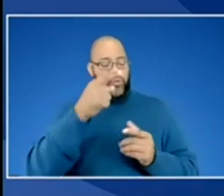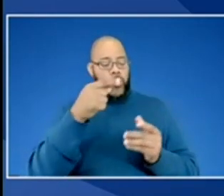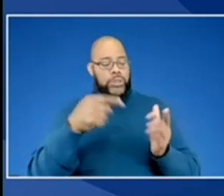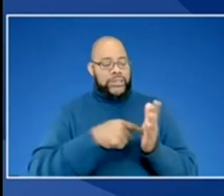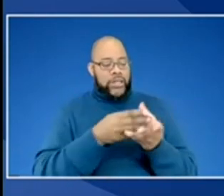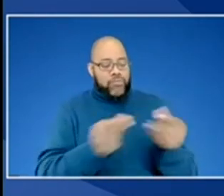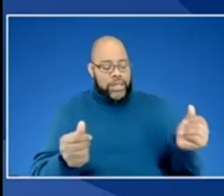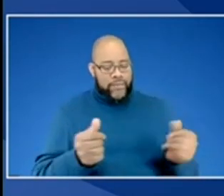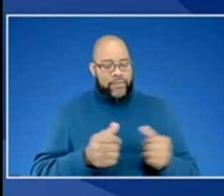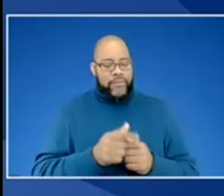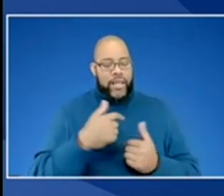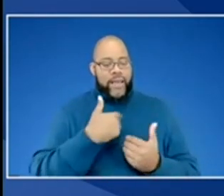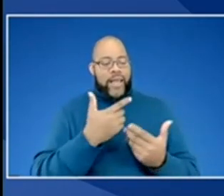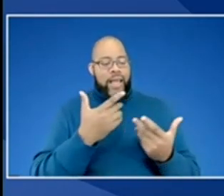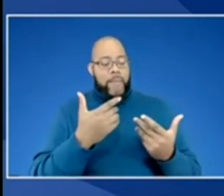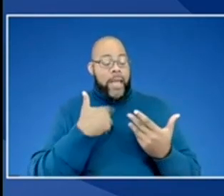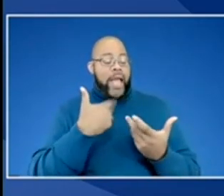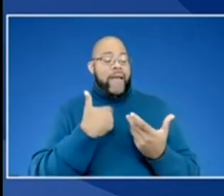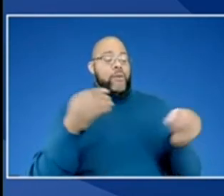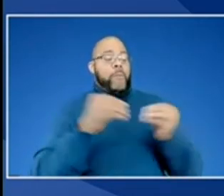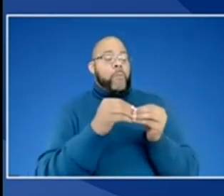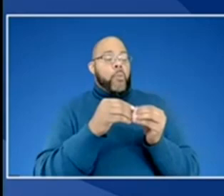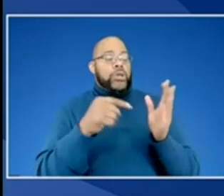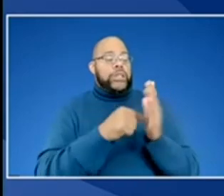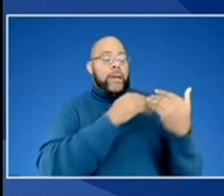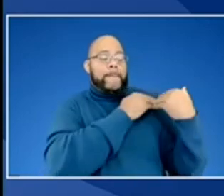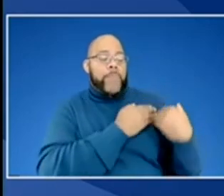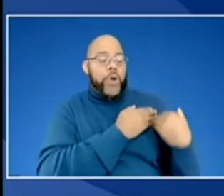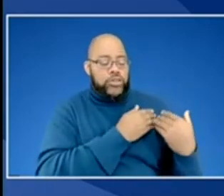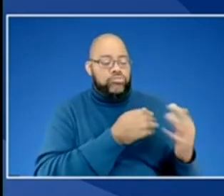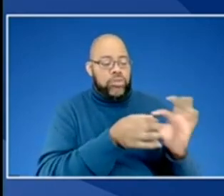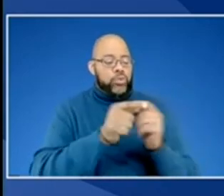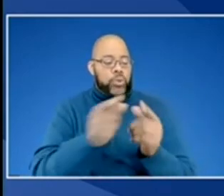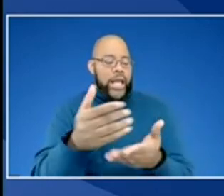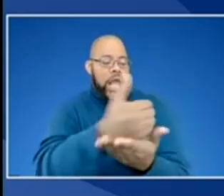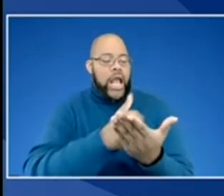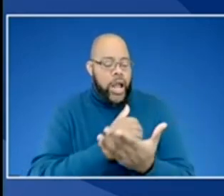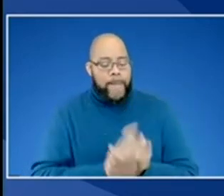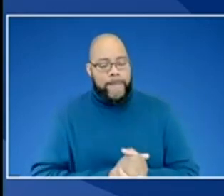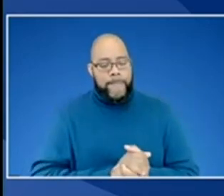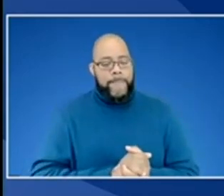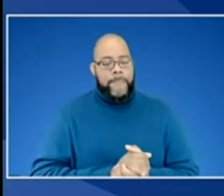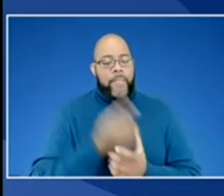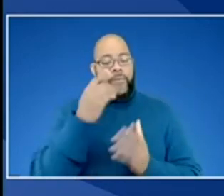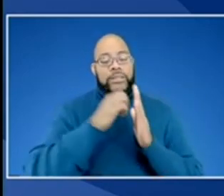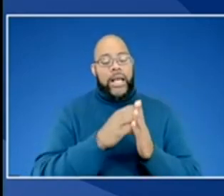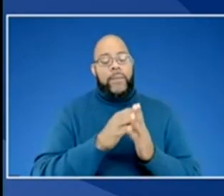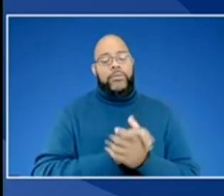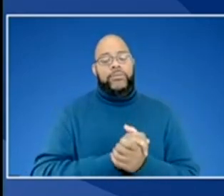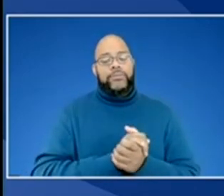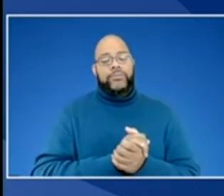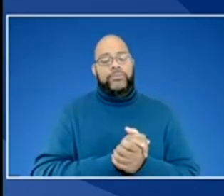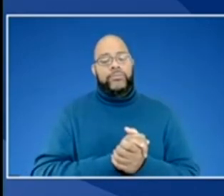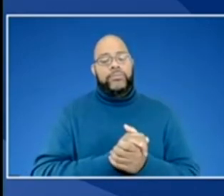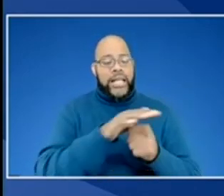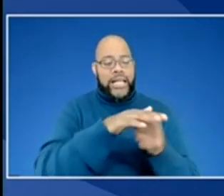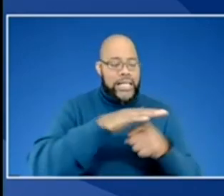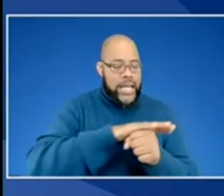carrying a heavier debt burden relative to their income. The fourth example being neighborhood and housing disparities.